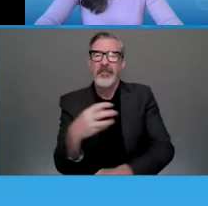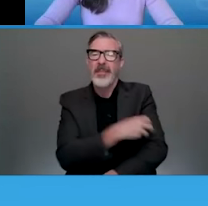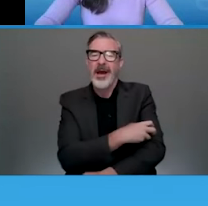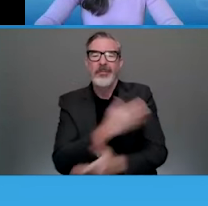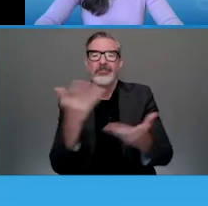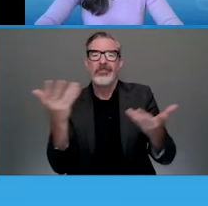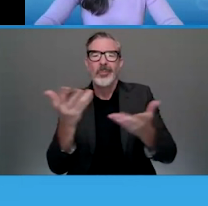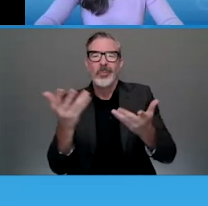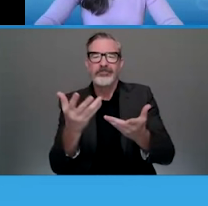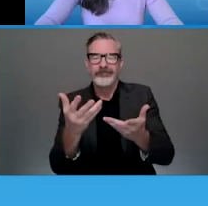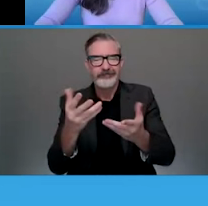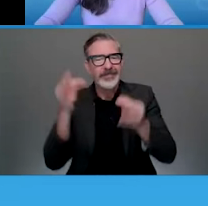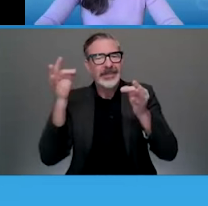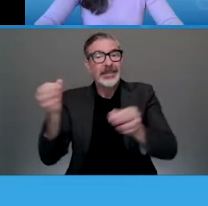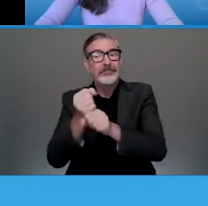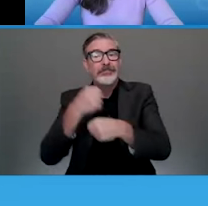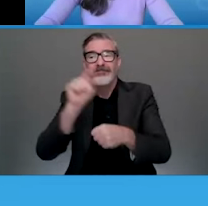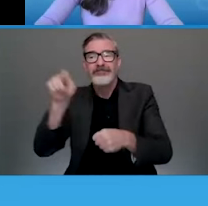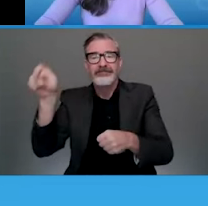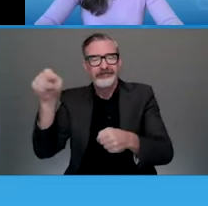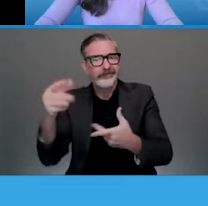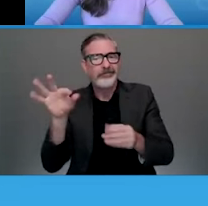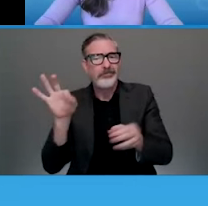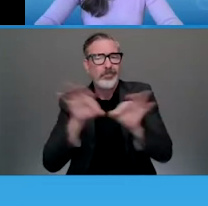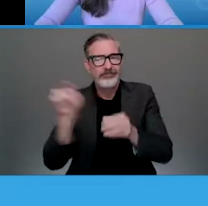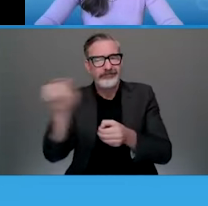It's a blue background with the Rick Hansen Foundation logo,